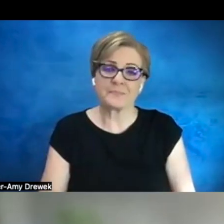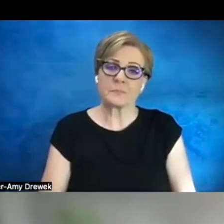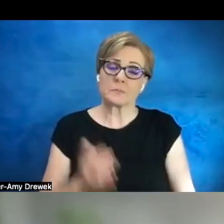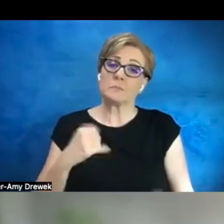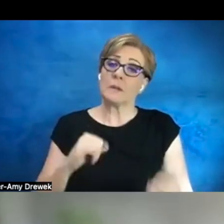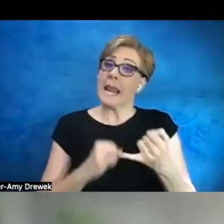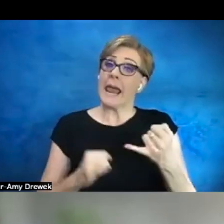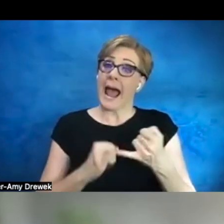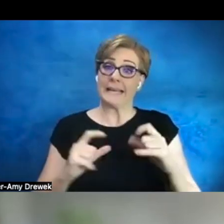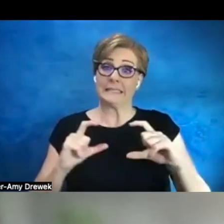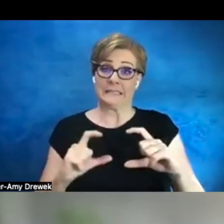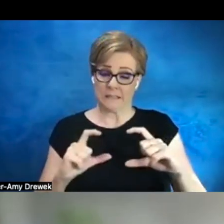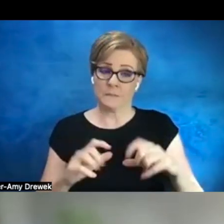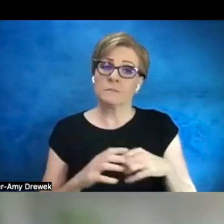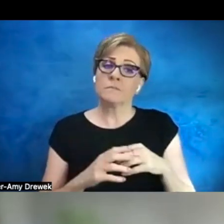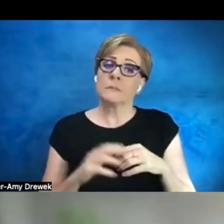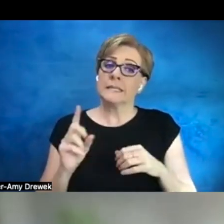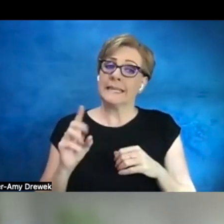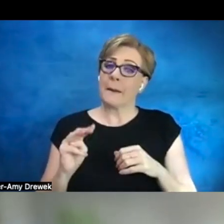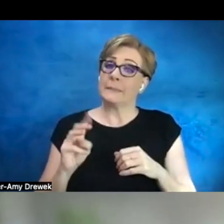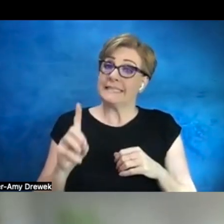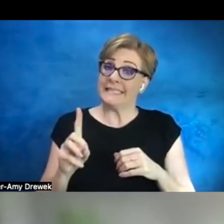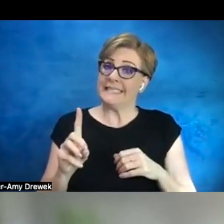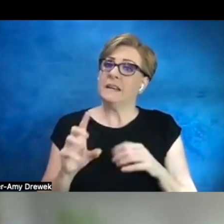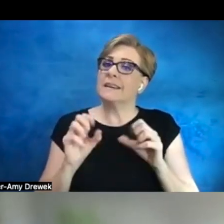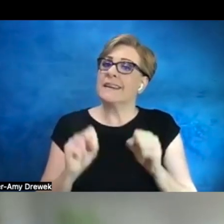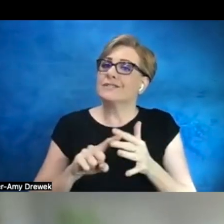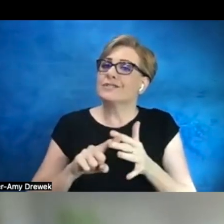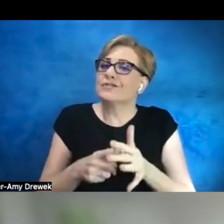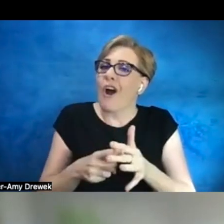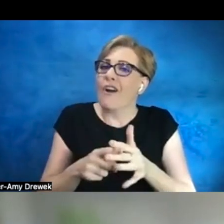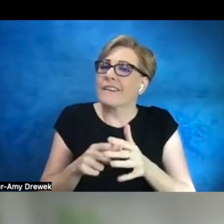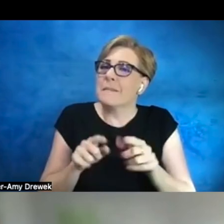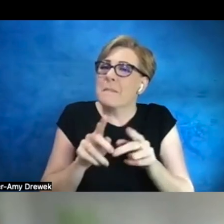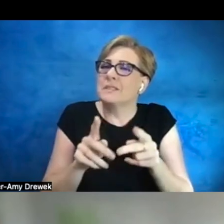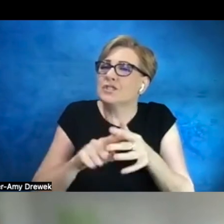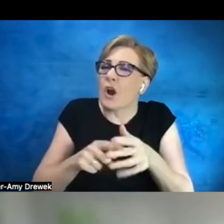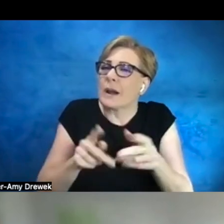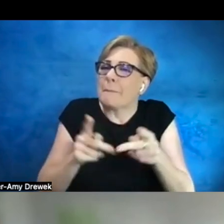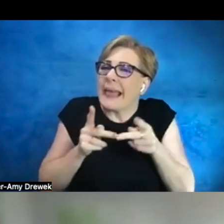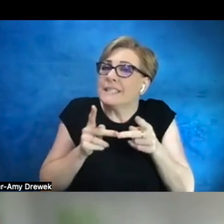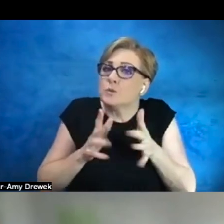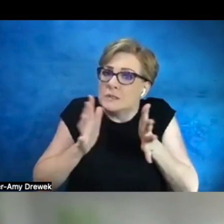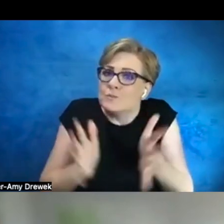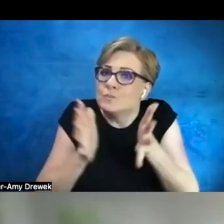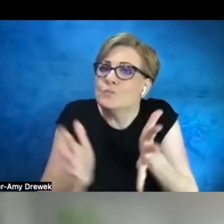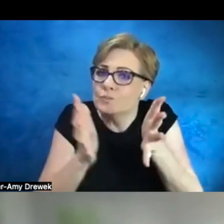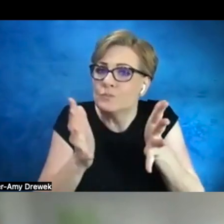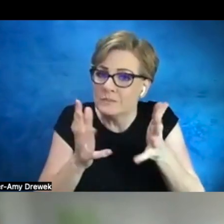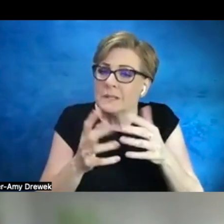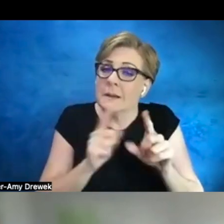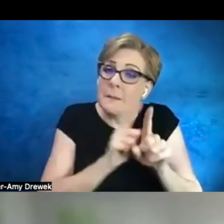to promote a year-round national effort to foster mentorship and career exploration.